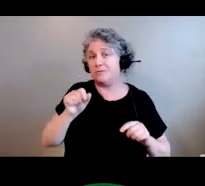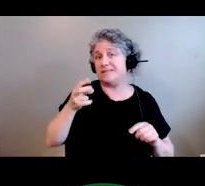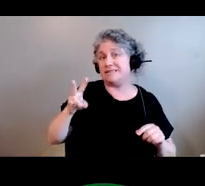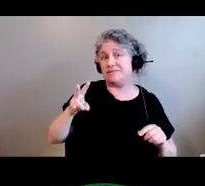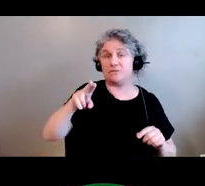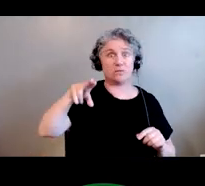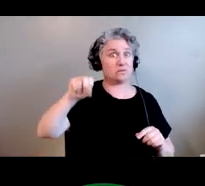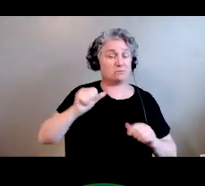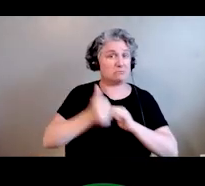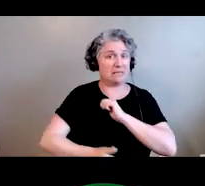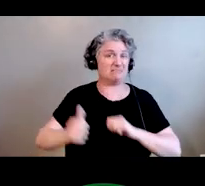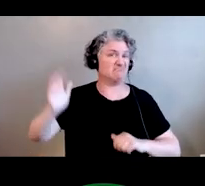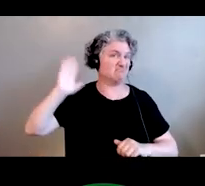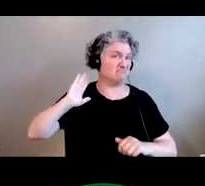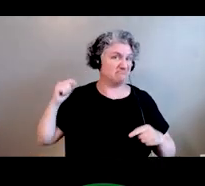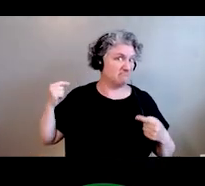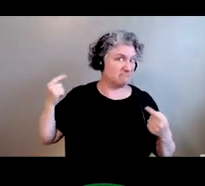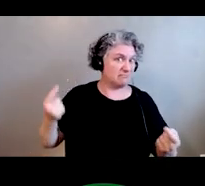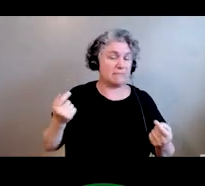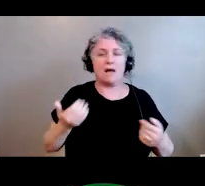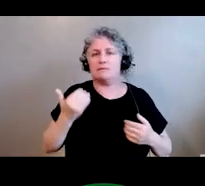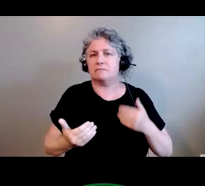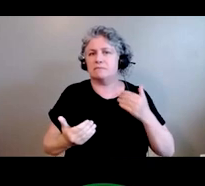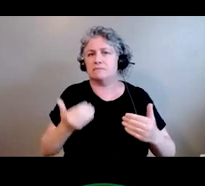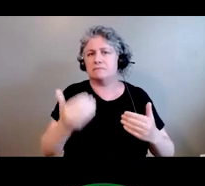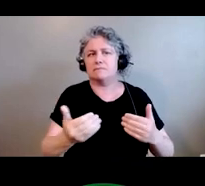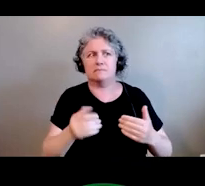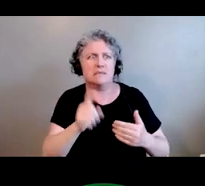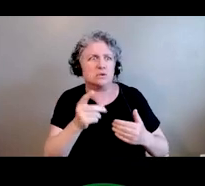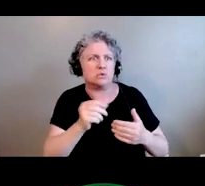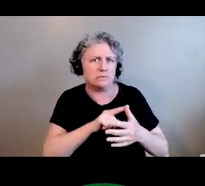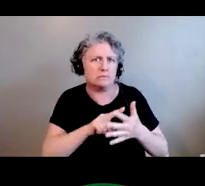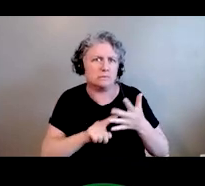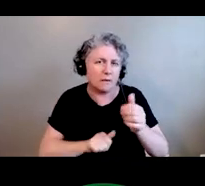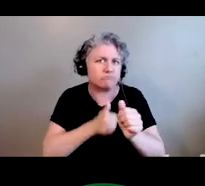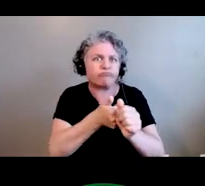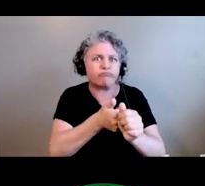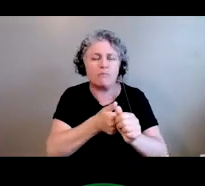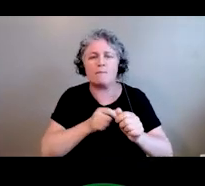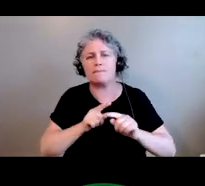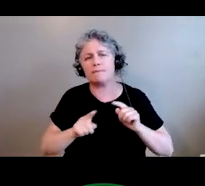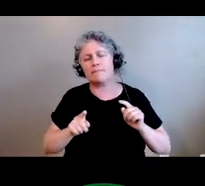why it needs to be done, everything changes and it goes from this experience of, oh, I have to do this too.